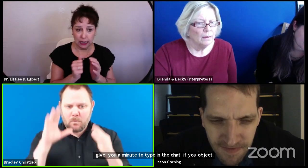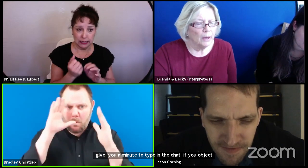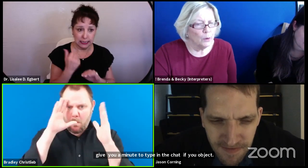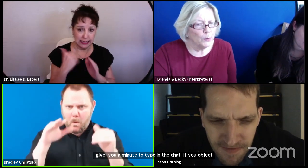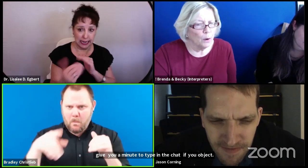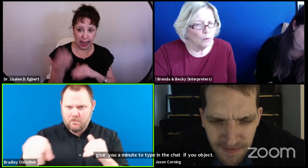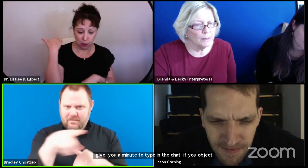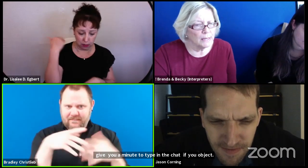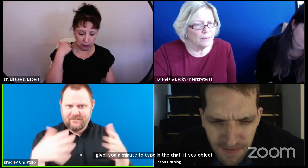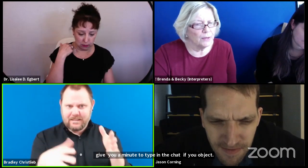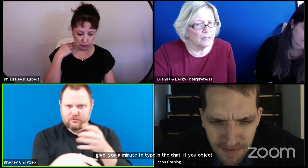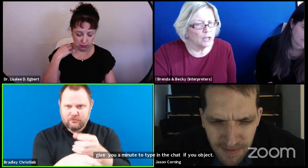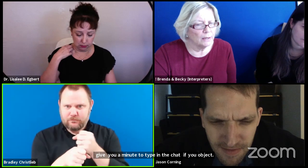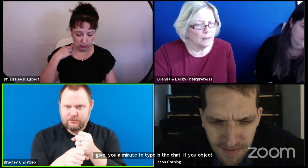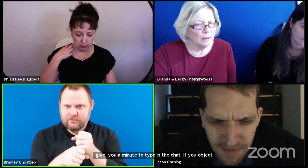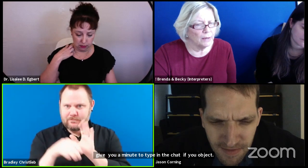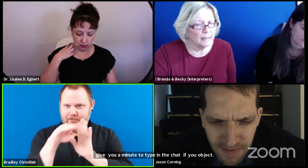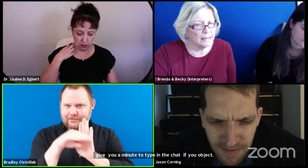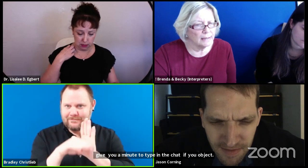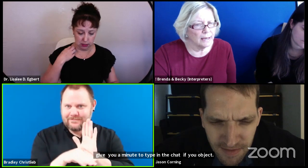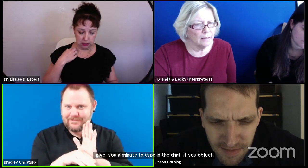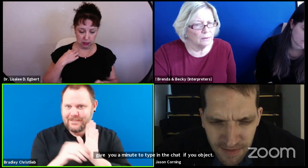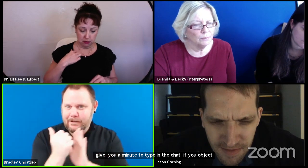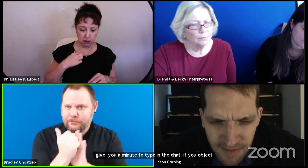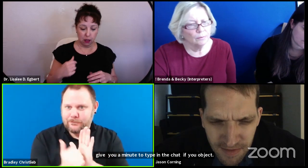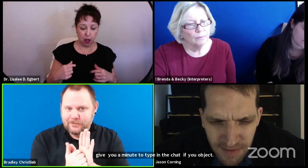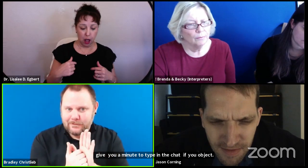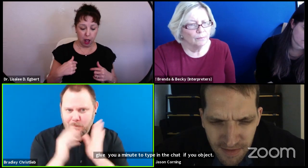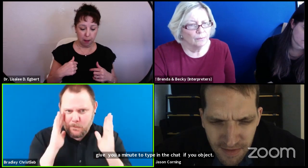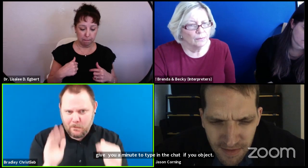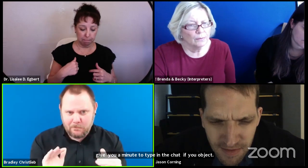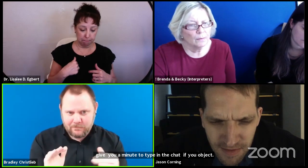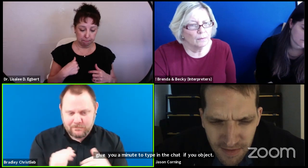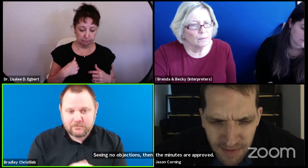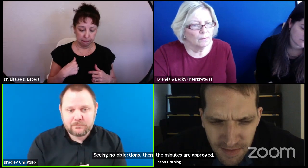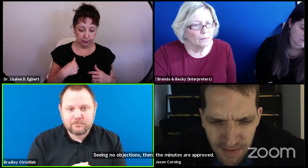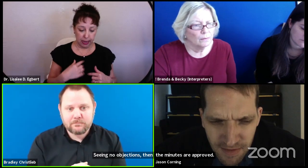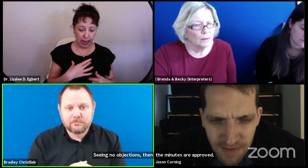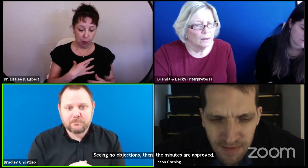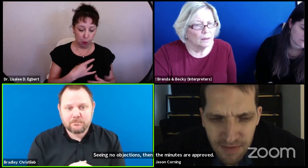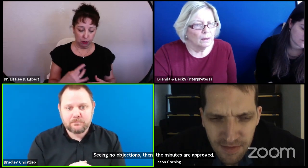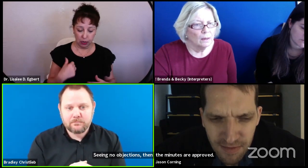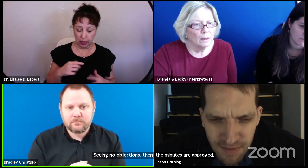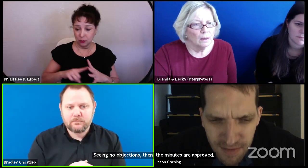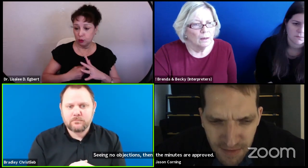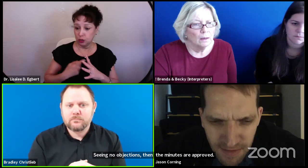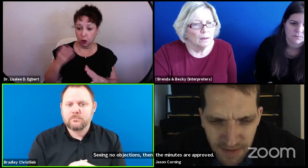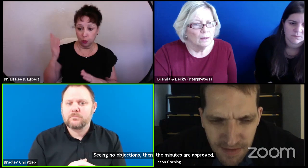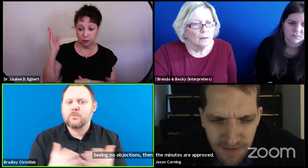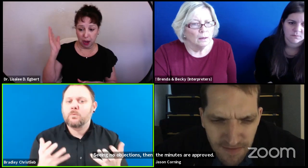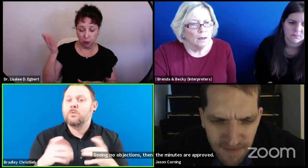I hope you all received the agenda that I sent out.